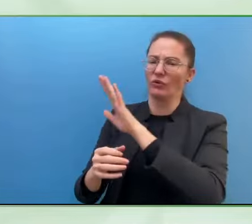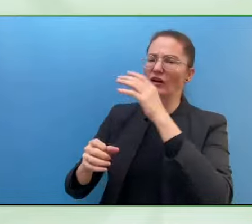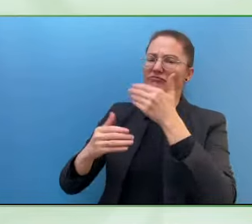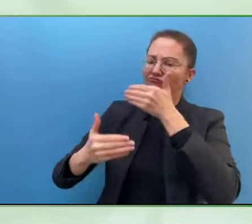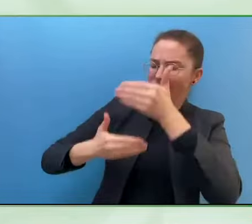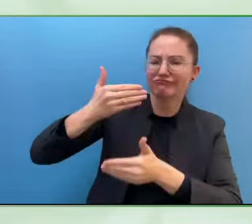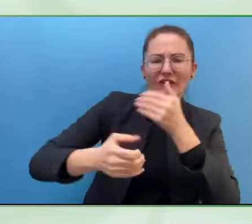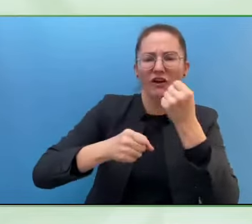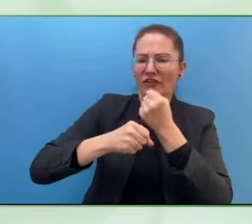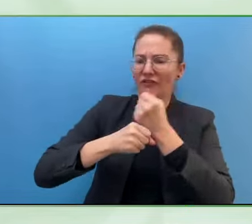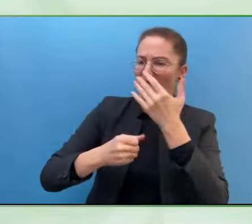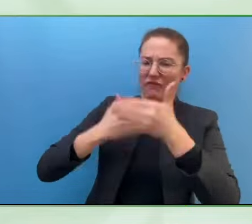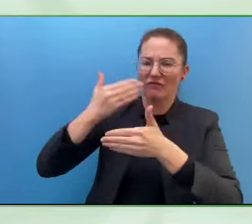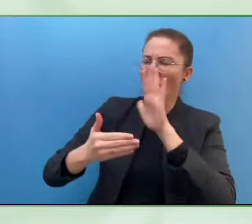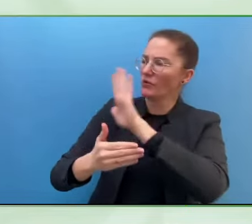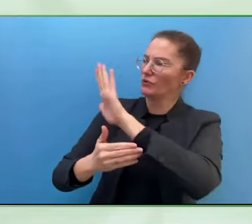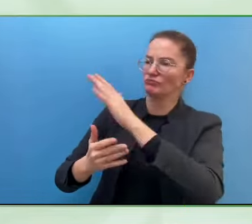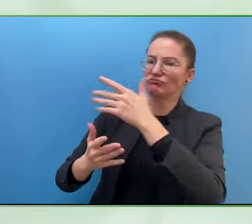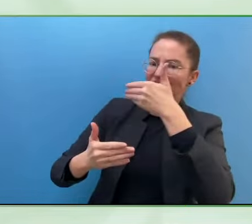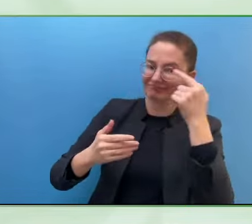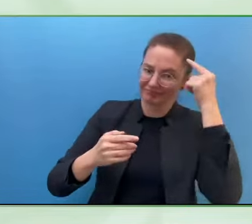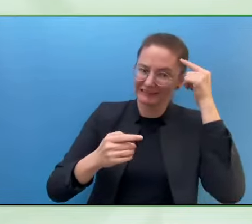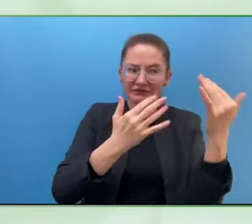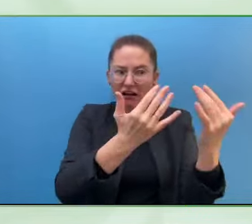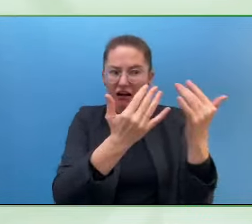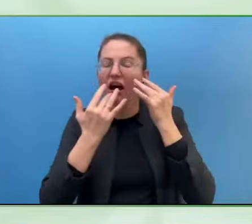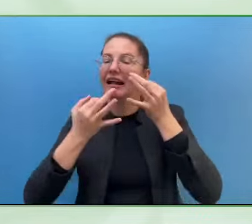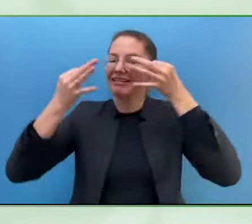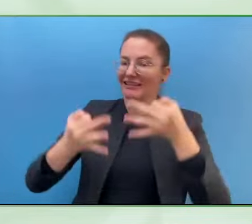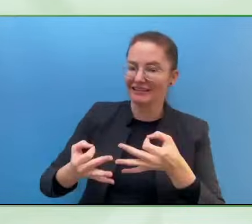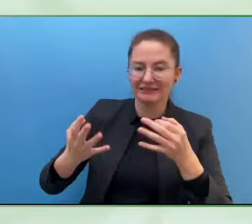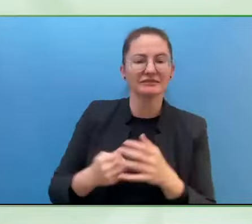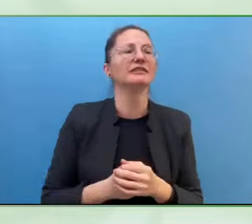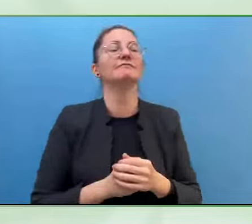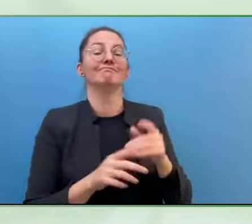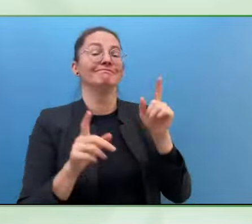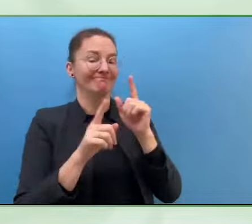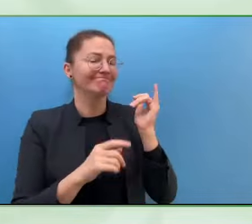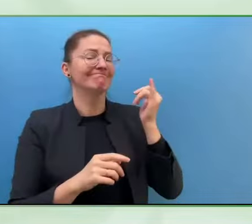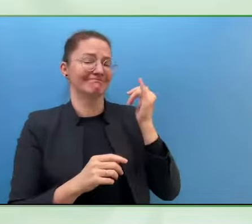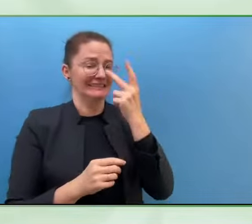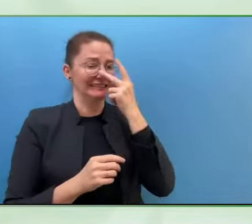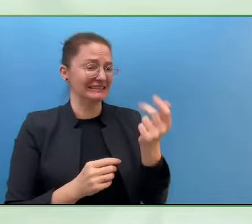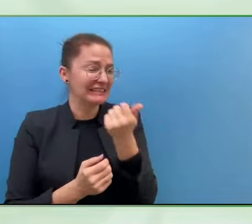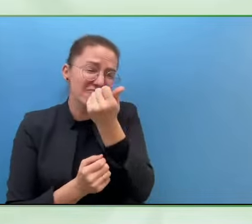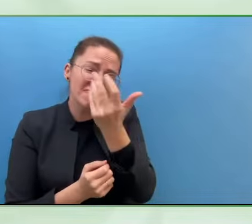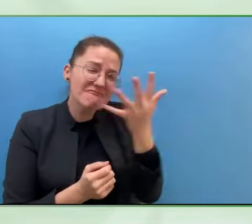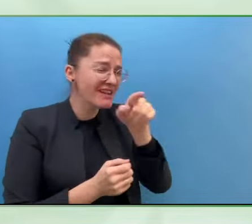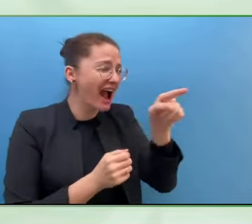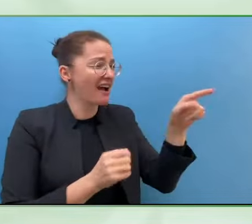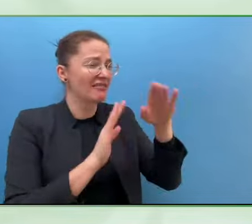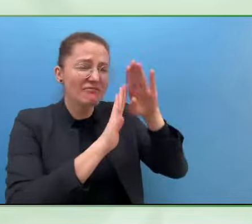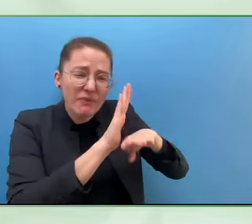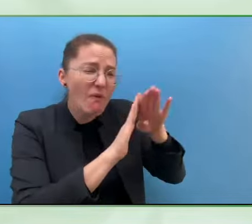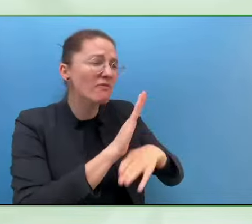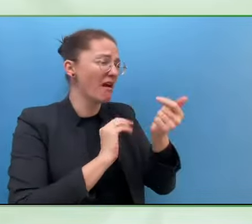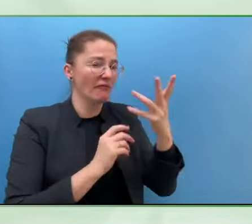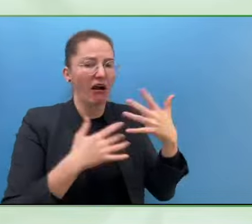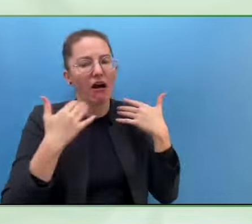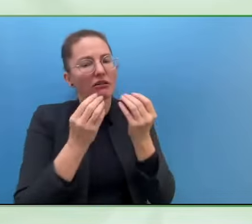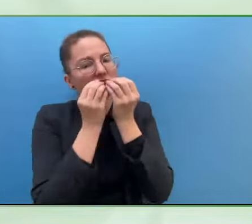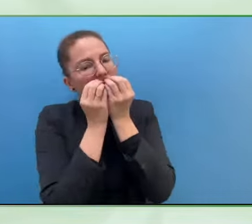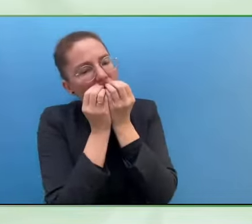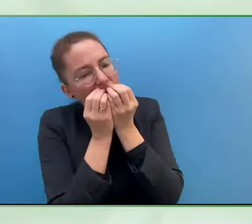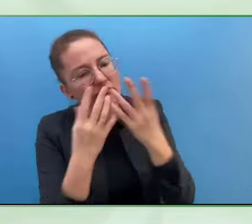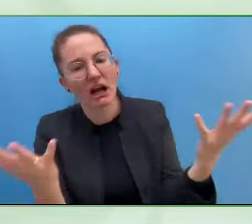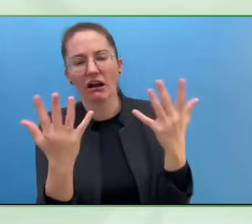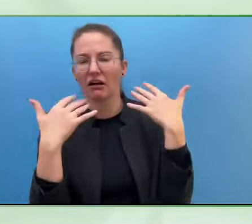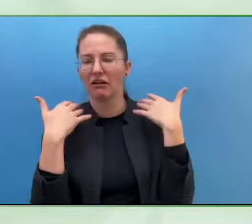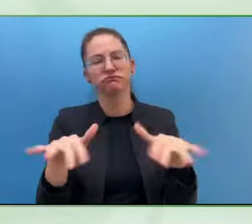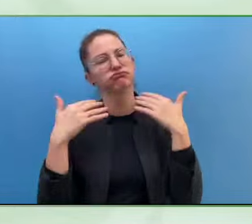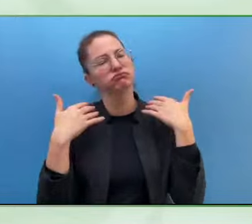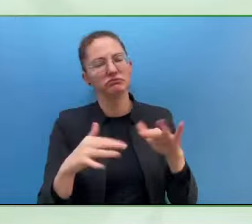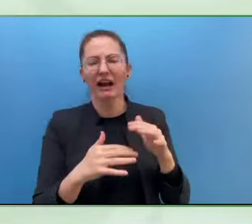It takes time to implement the smallest software with our systems with the background to protect